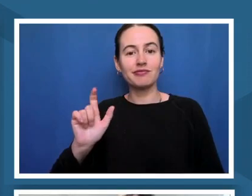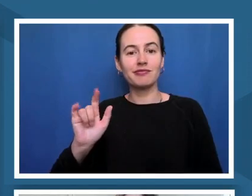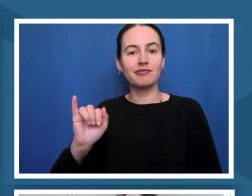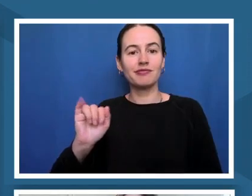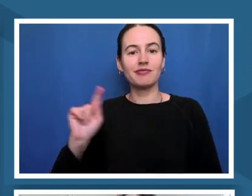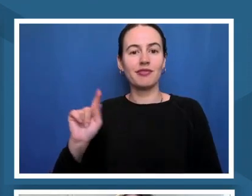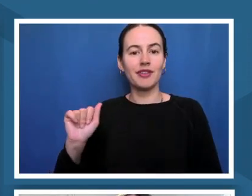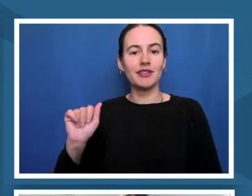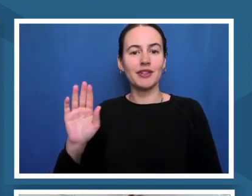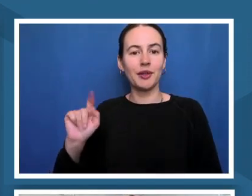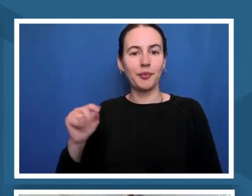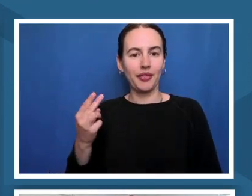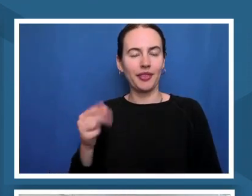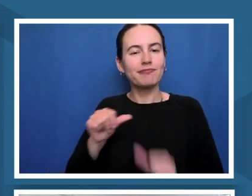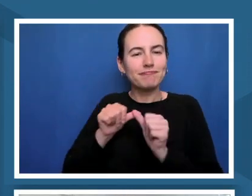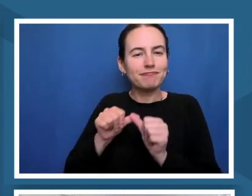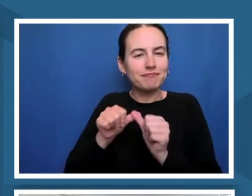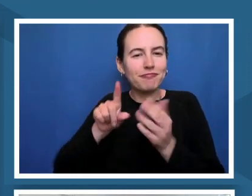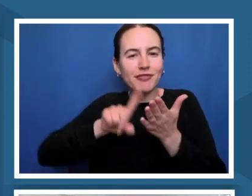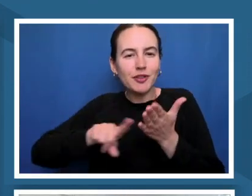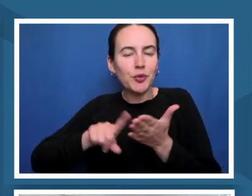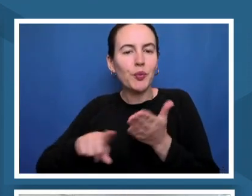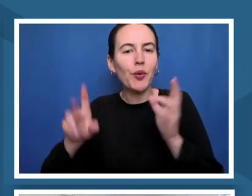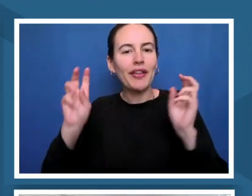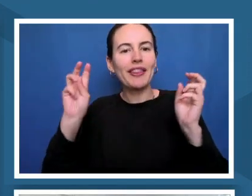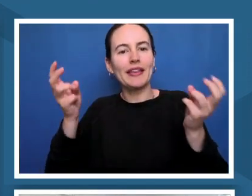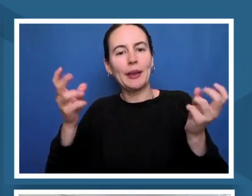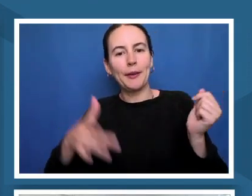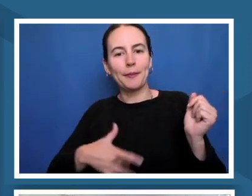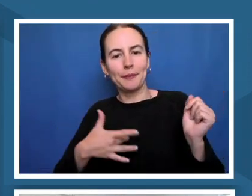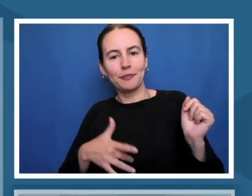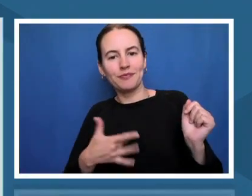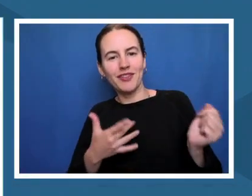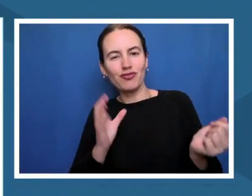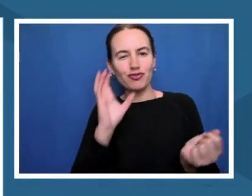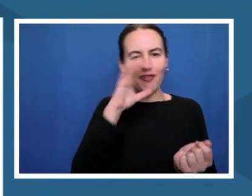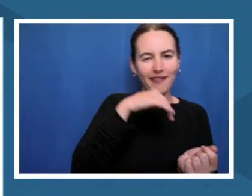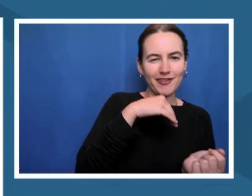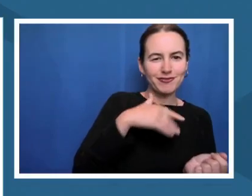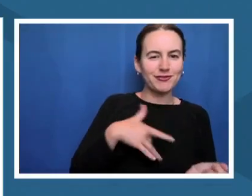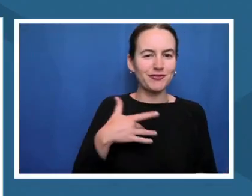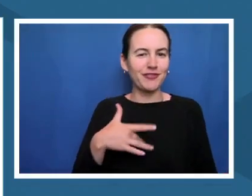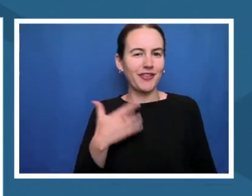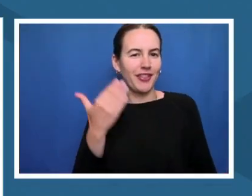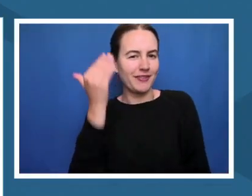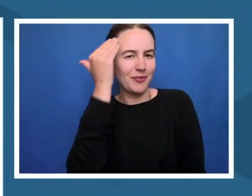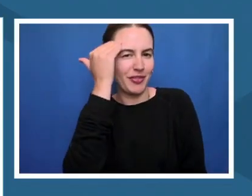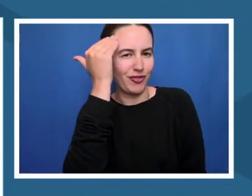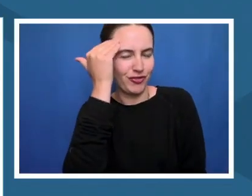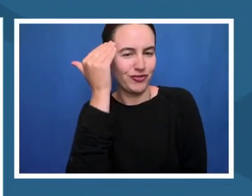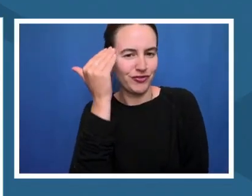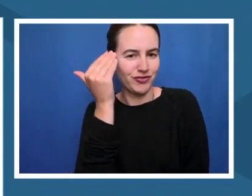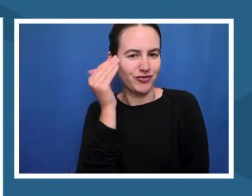theme of what feels strange and what feels familiar to us in art